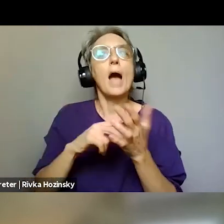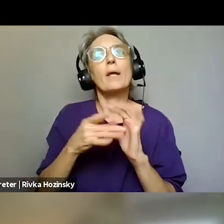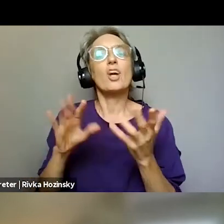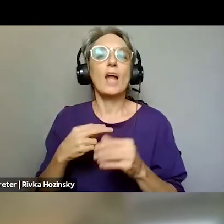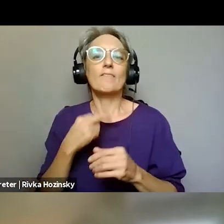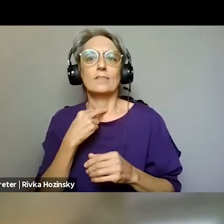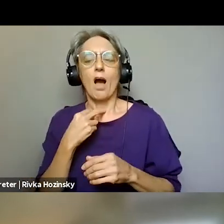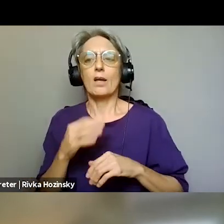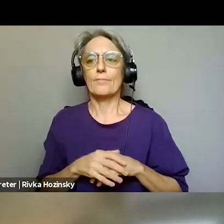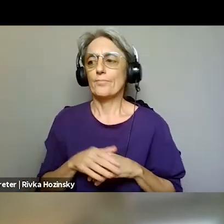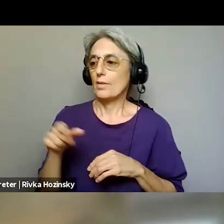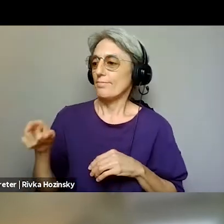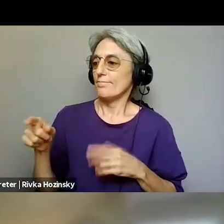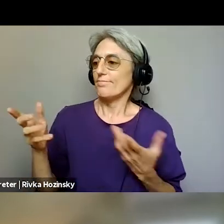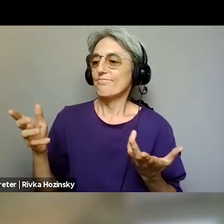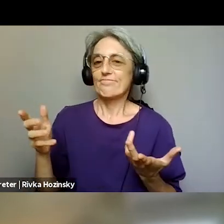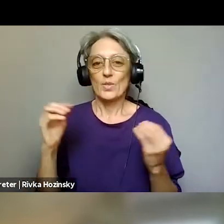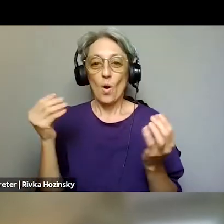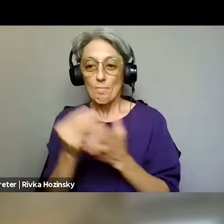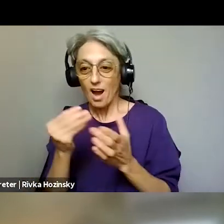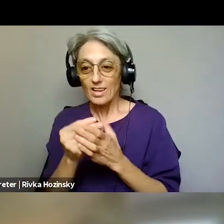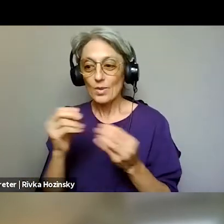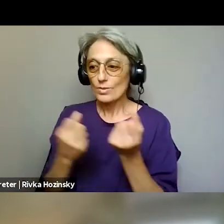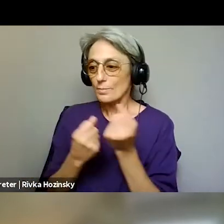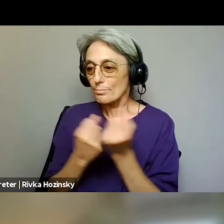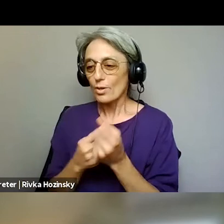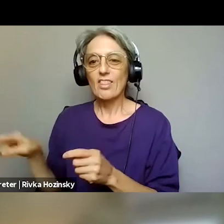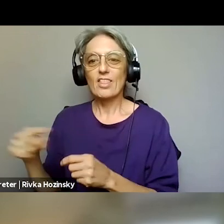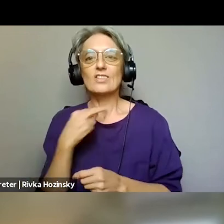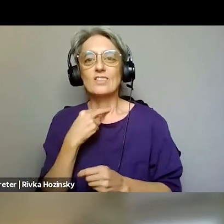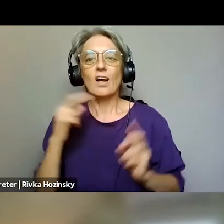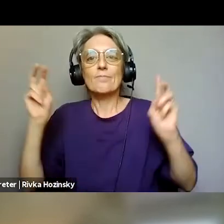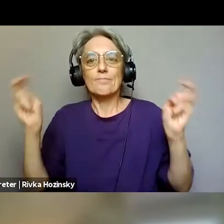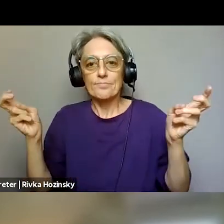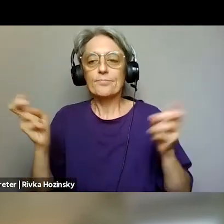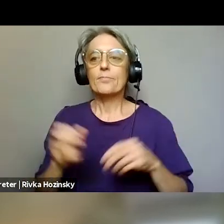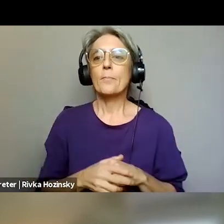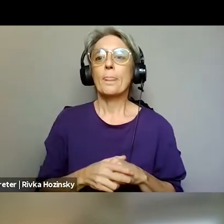without the money without the support. And then that also goes to as we talked about